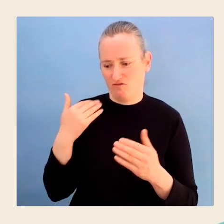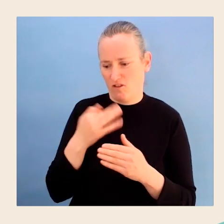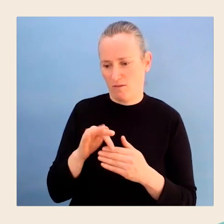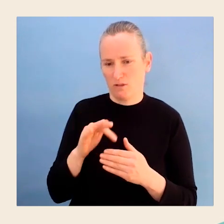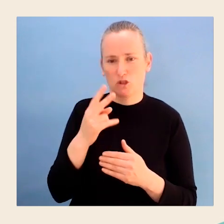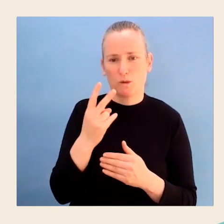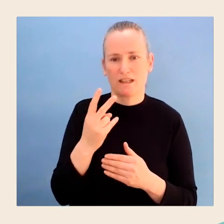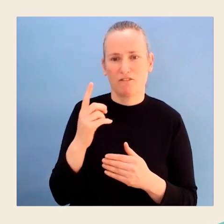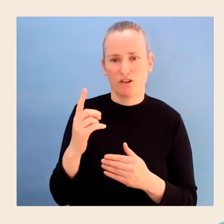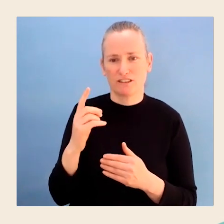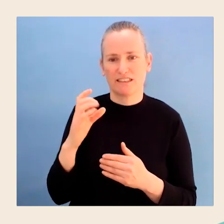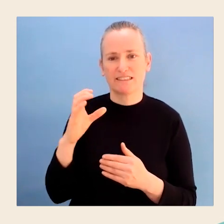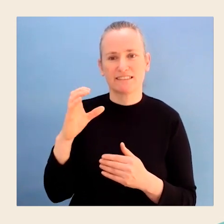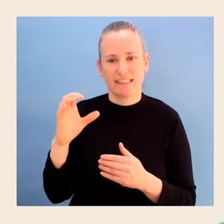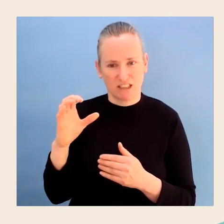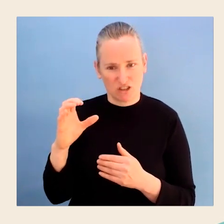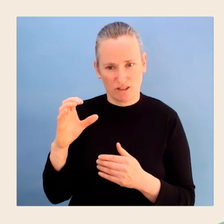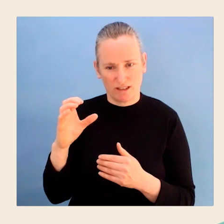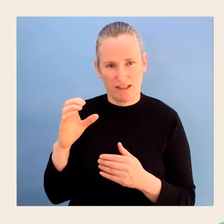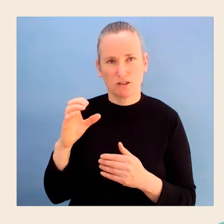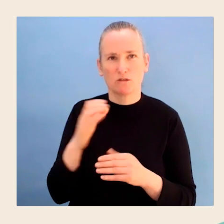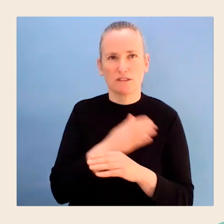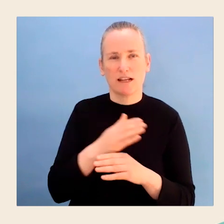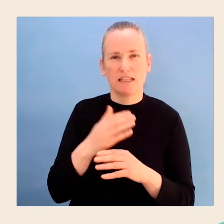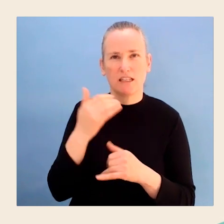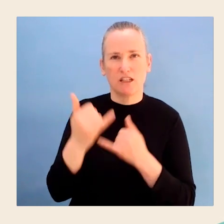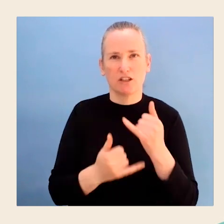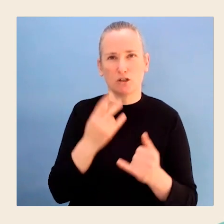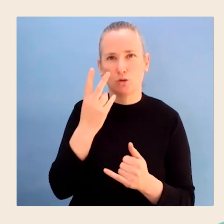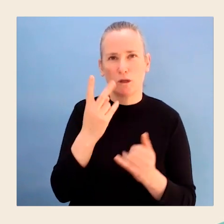So that's the year 2000 to 2019.